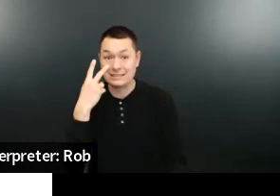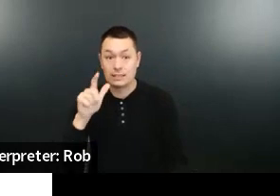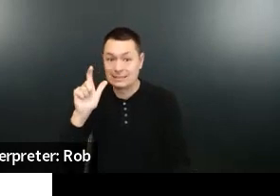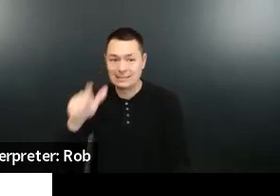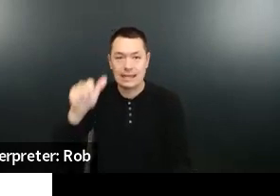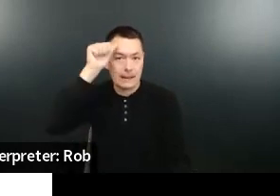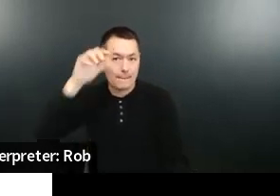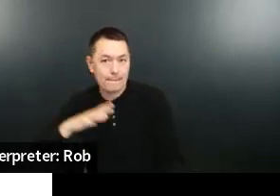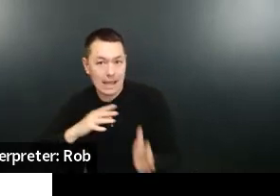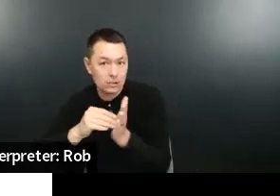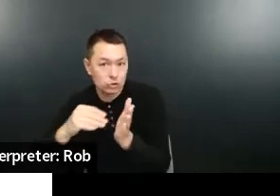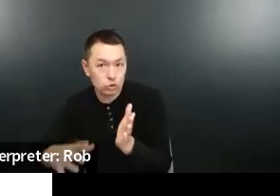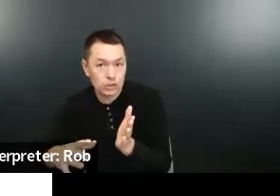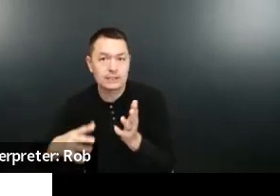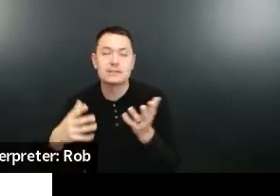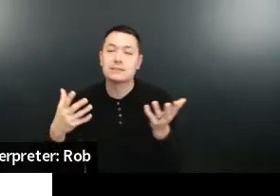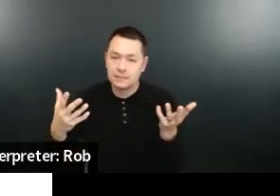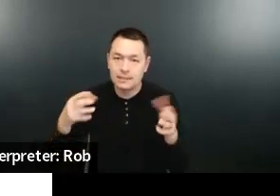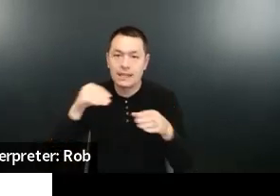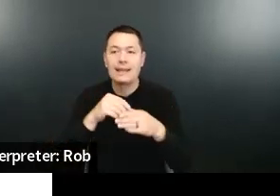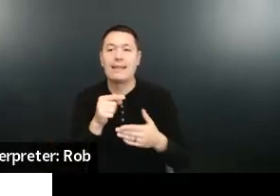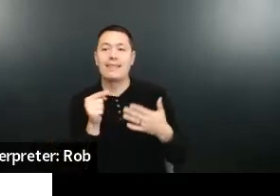to advance that in this filter.